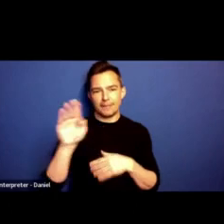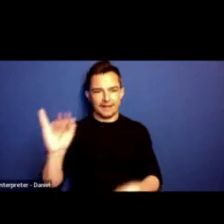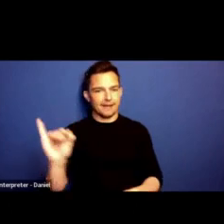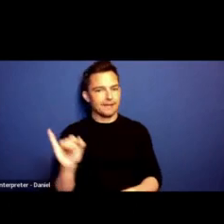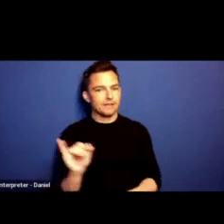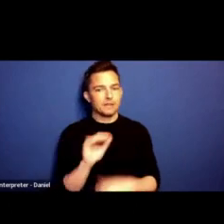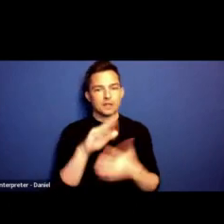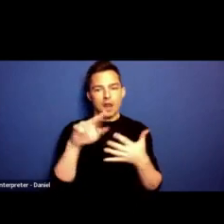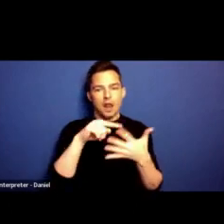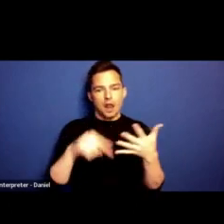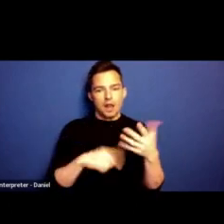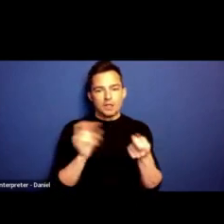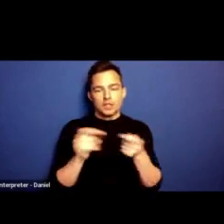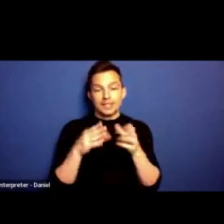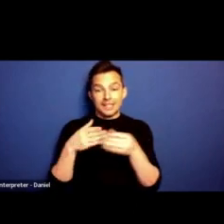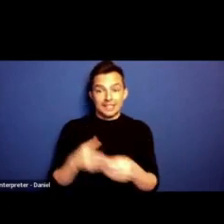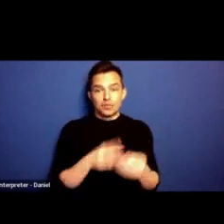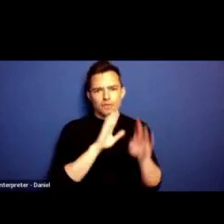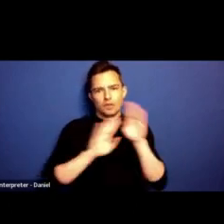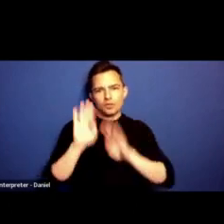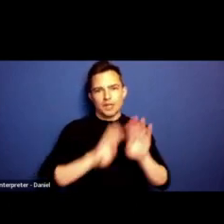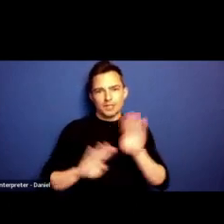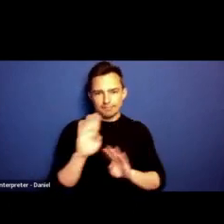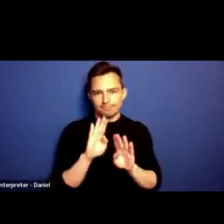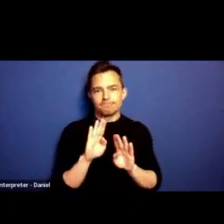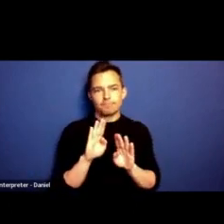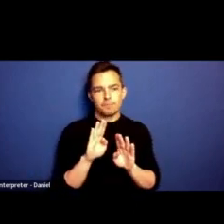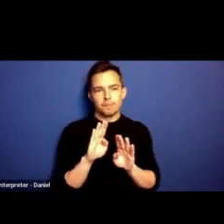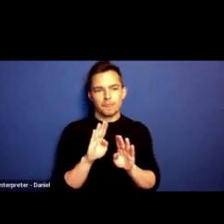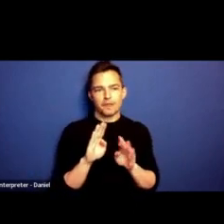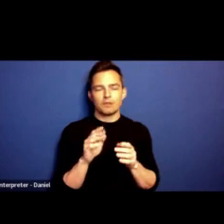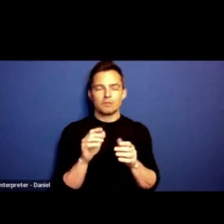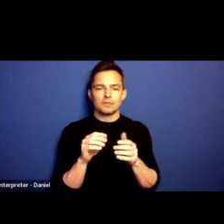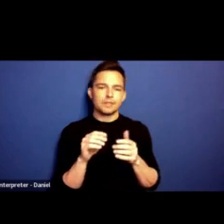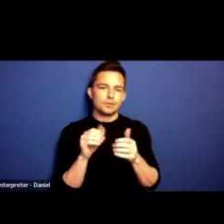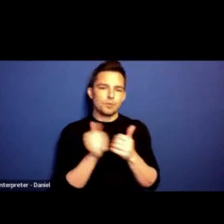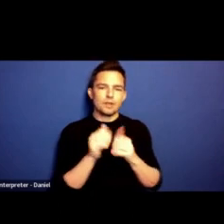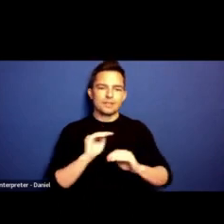these changes can lead to frustration and dissatisfaction with dissatisfaction with their life. Stress and stressful